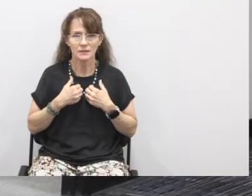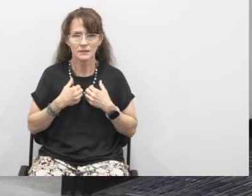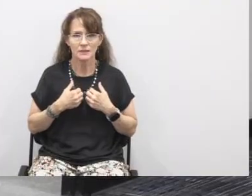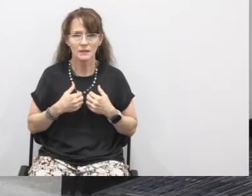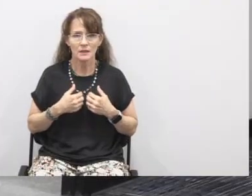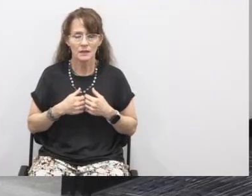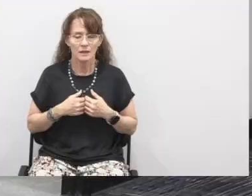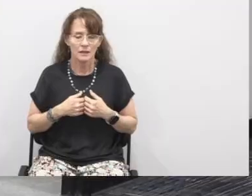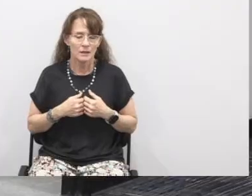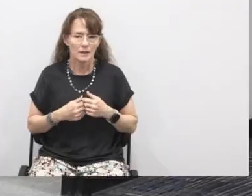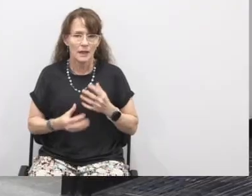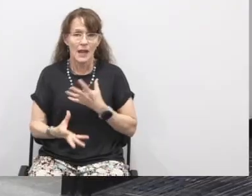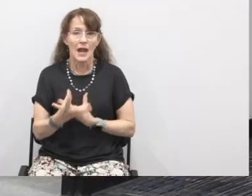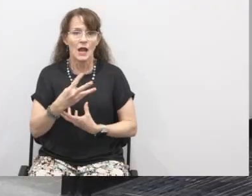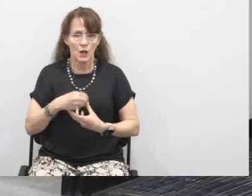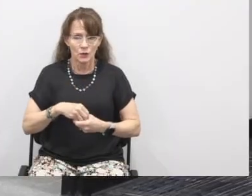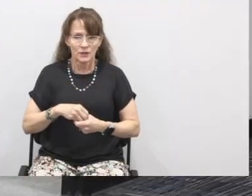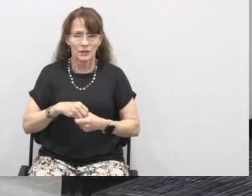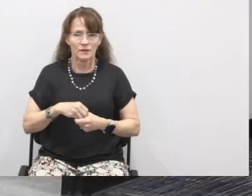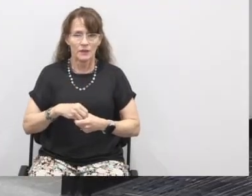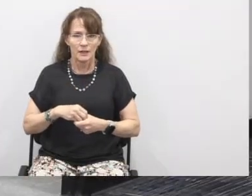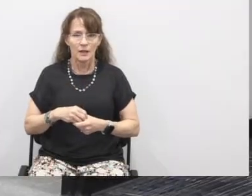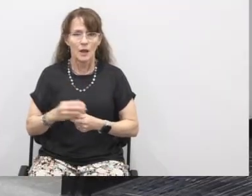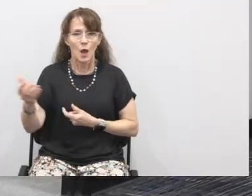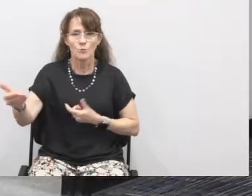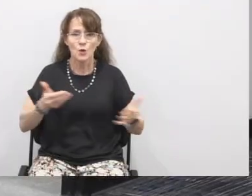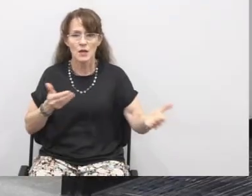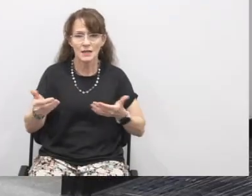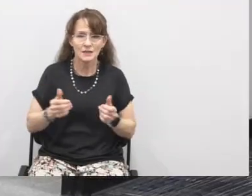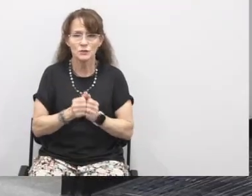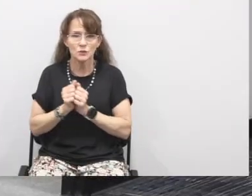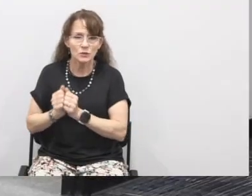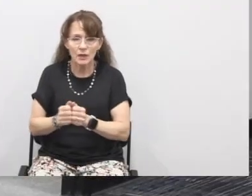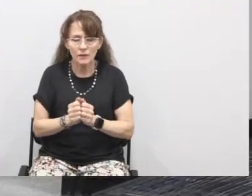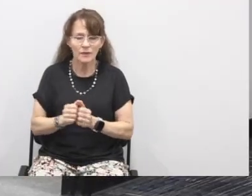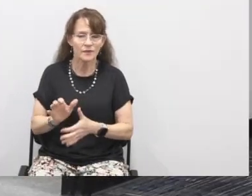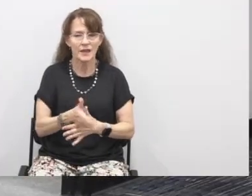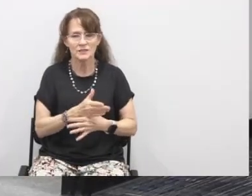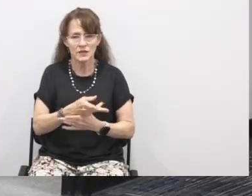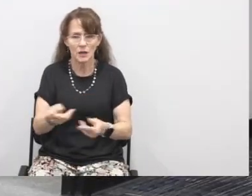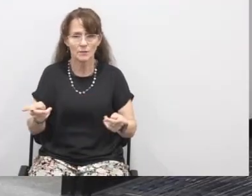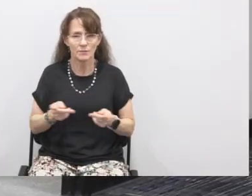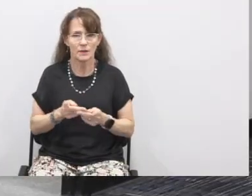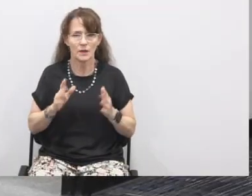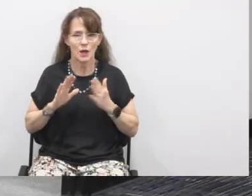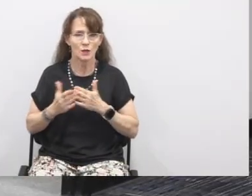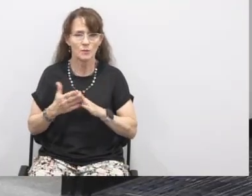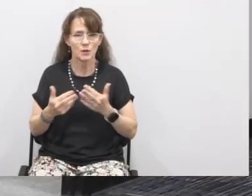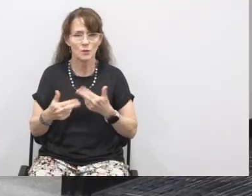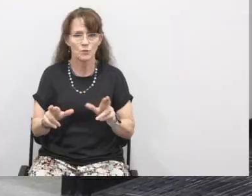you know, inclusivity as well. Bringing all of them together in that one shared space, which was our community room, really helped them, you know,